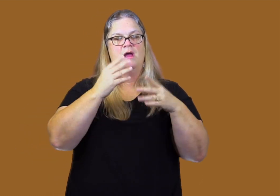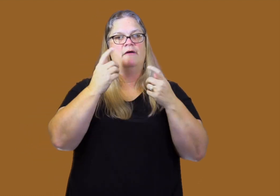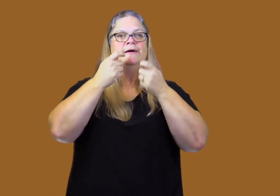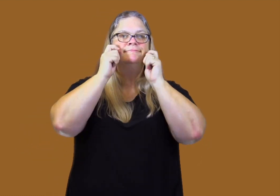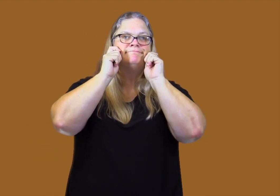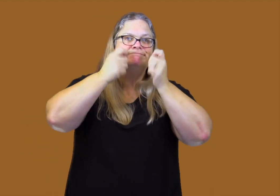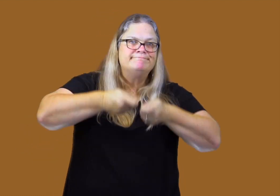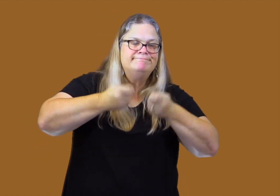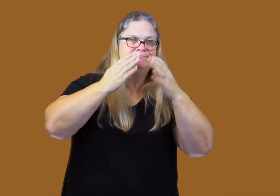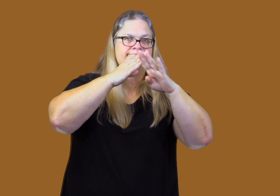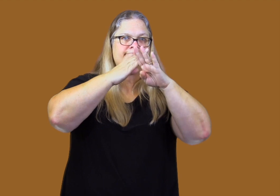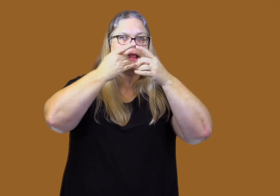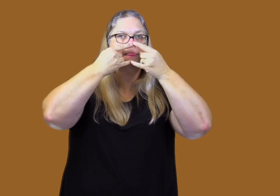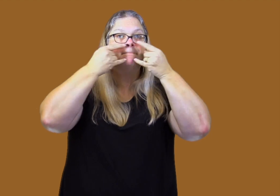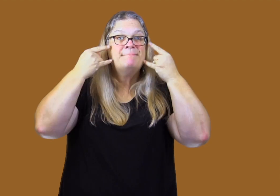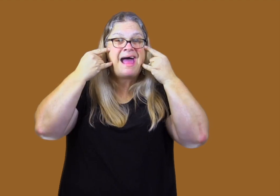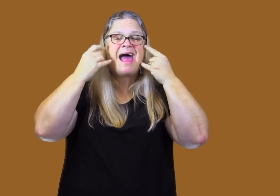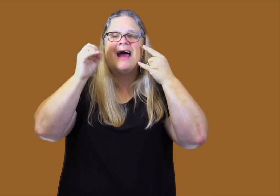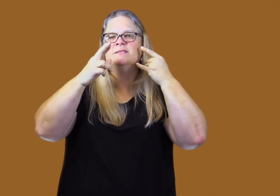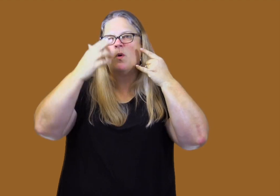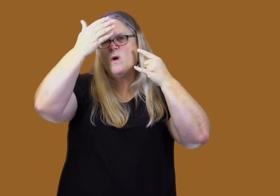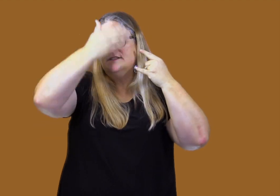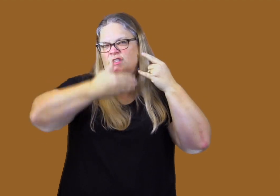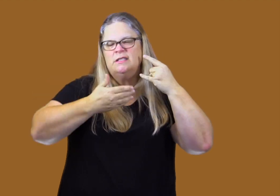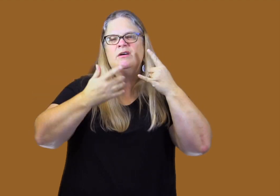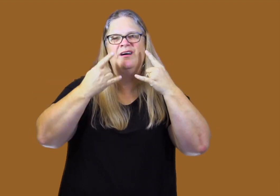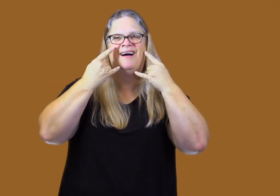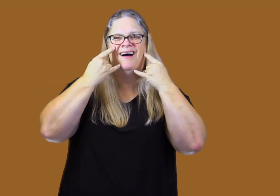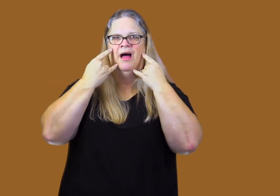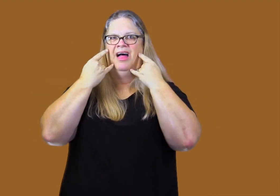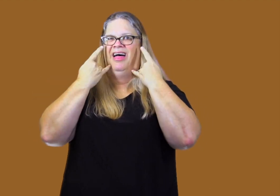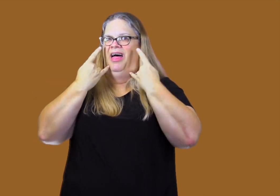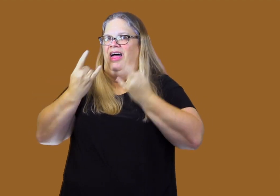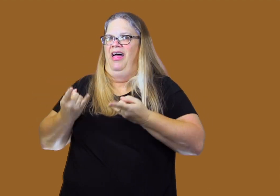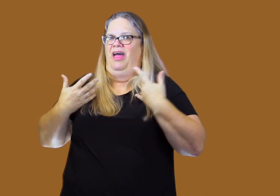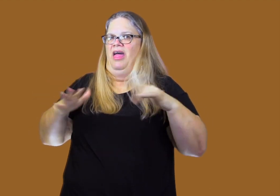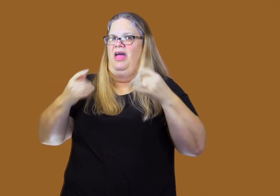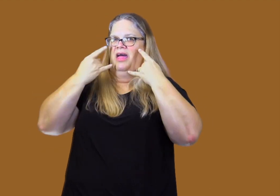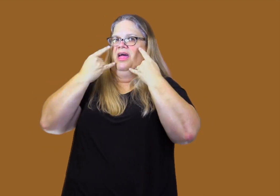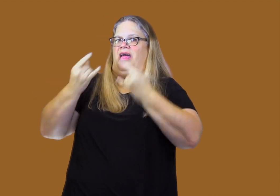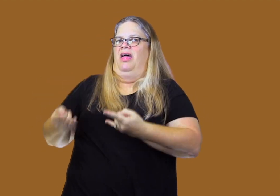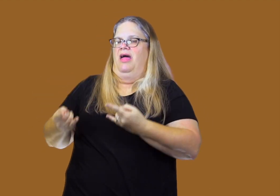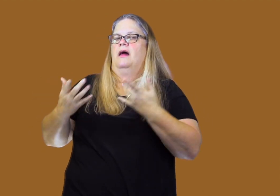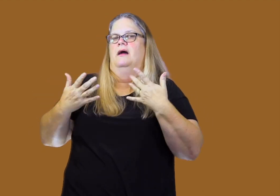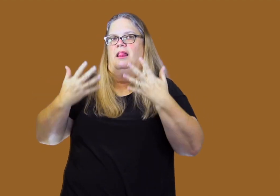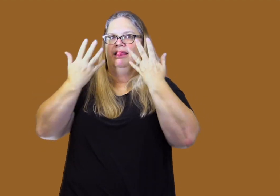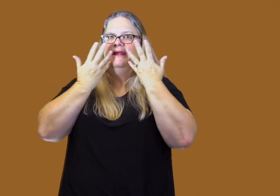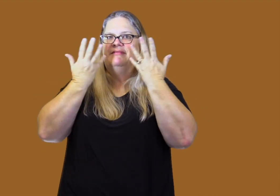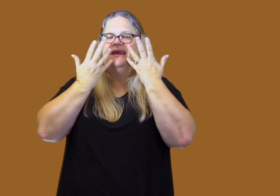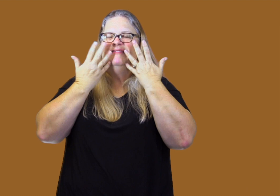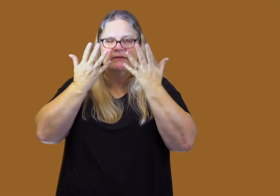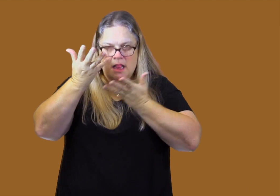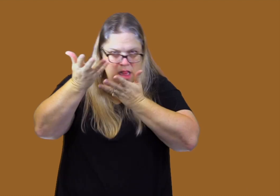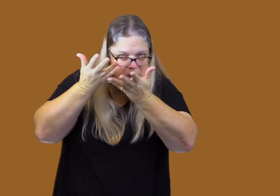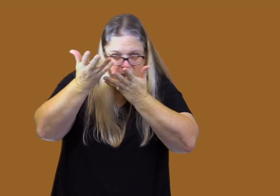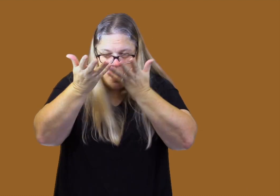to masks or removal of masks, shields. When those they don't want to remove those for communication,